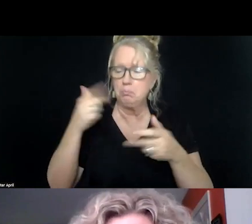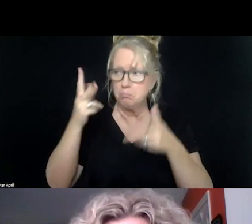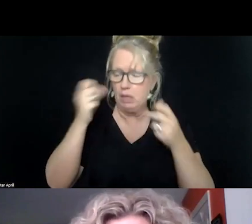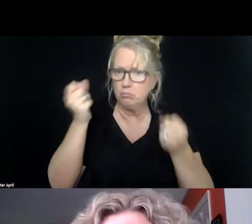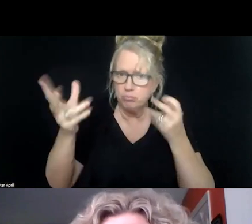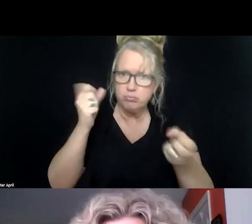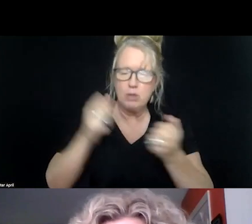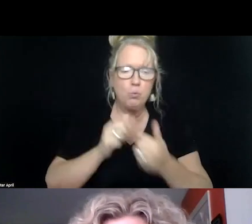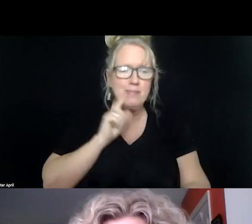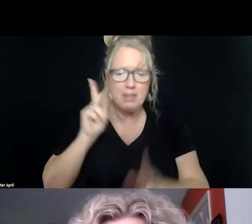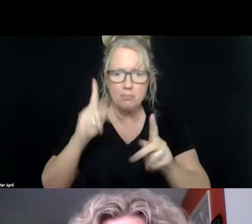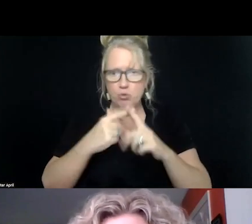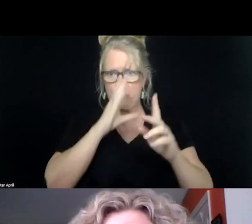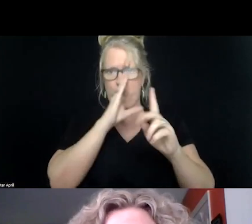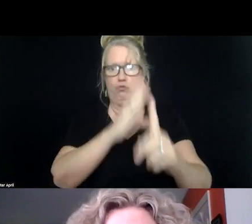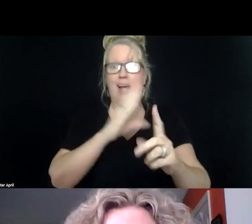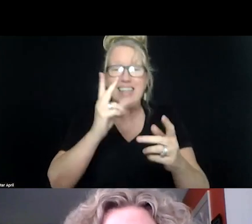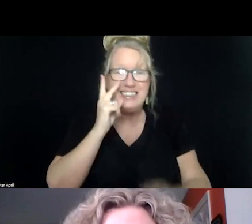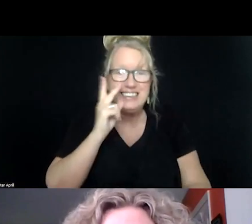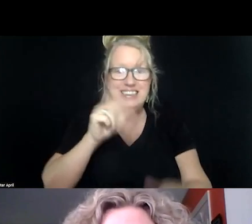DIRECTLY AND SEE THEM.